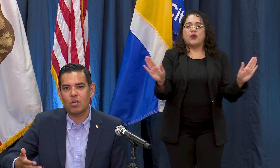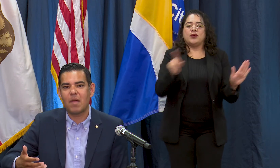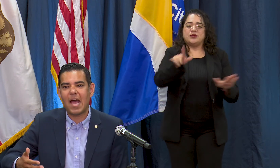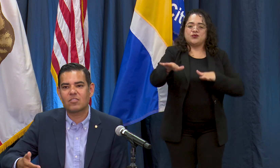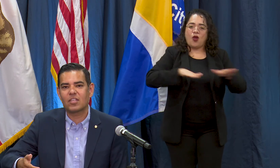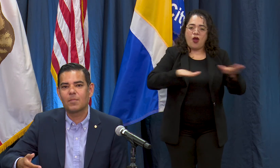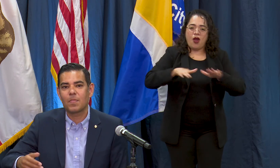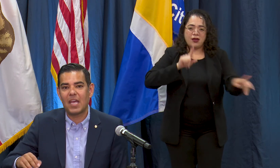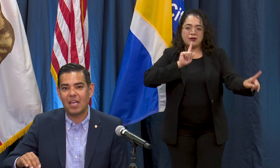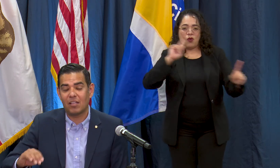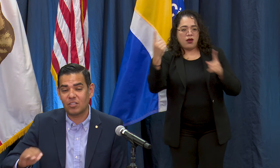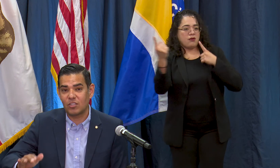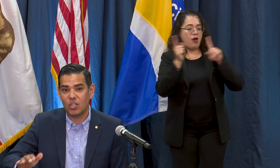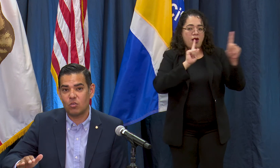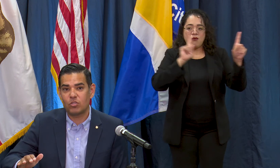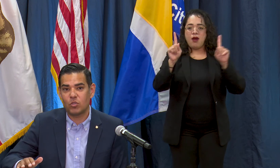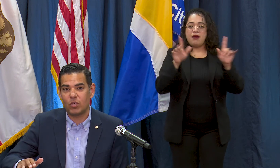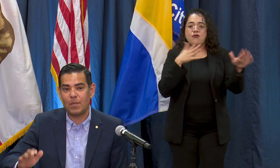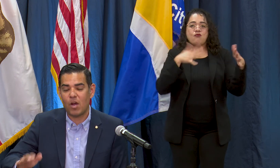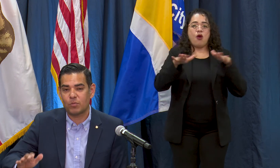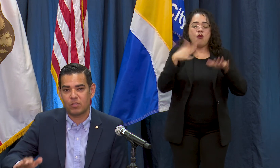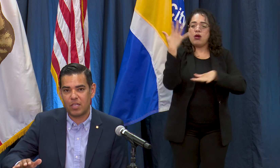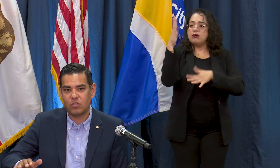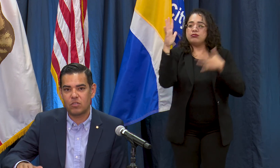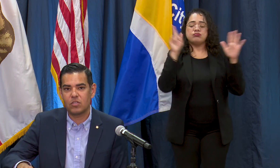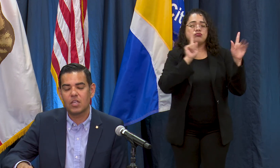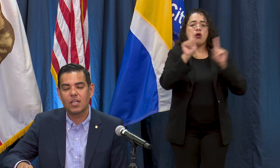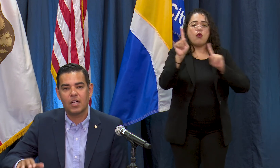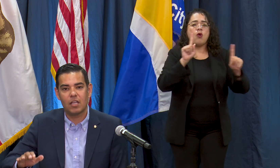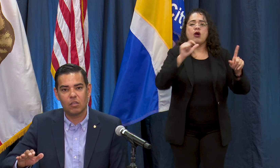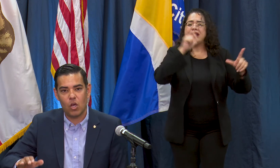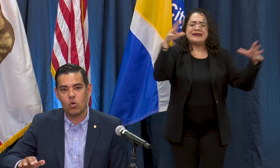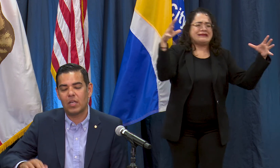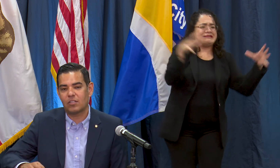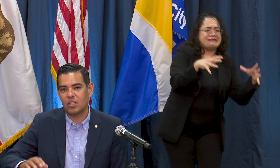wear a mask and let's continue to keep hospitalizations low and let's continue